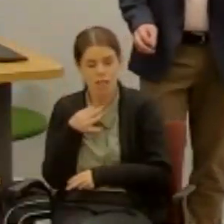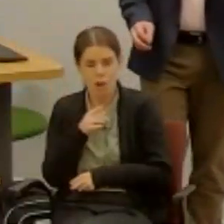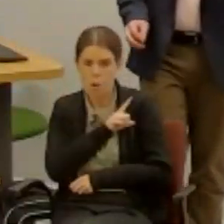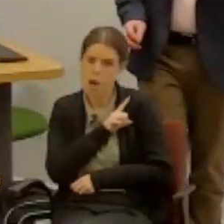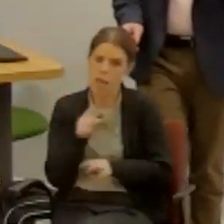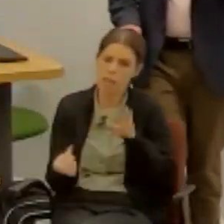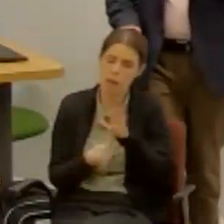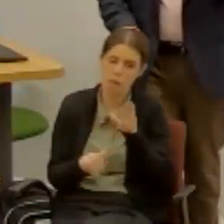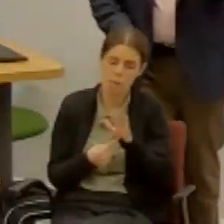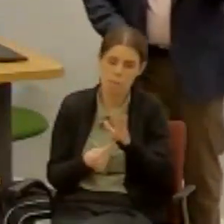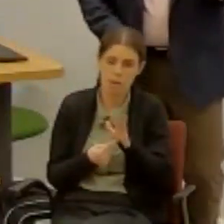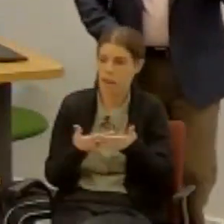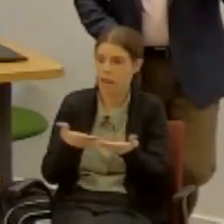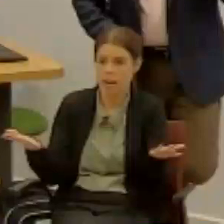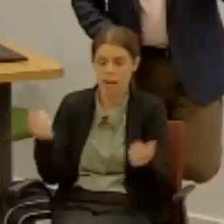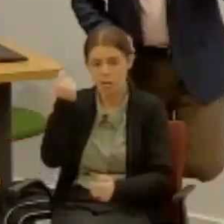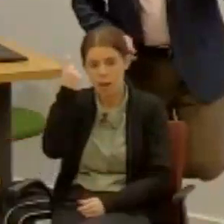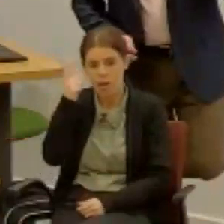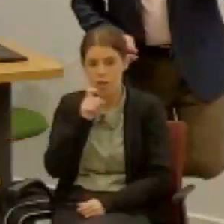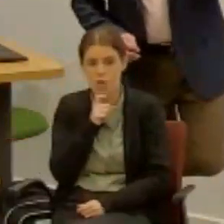Well, does anybody have any idea who this is?